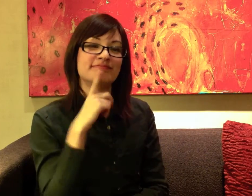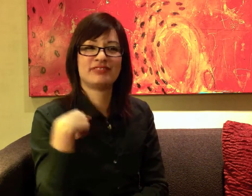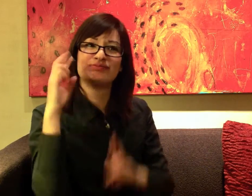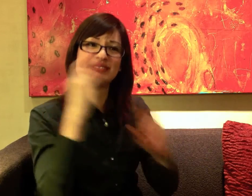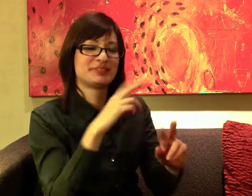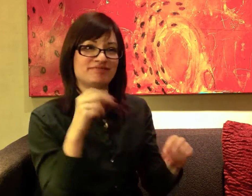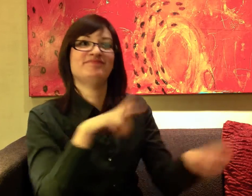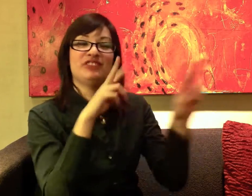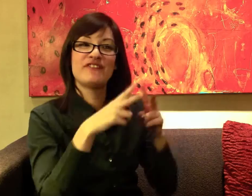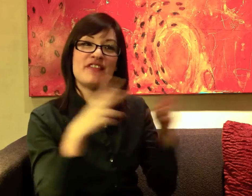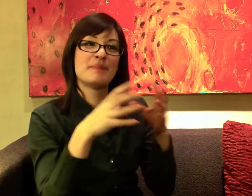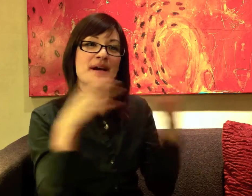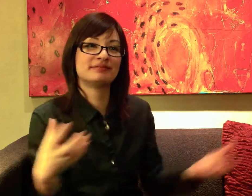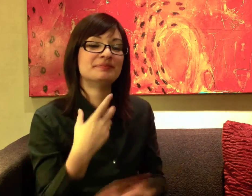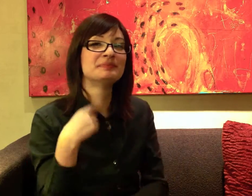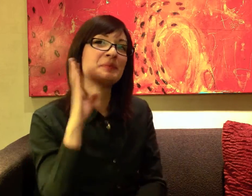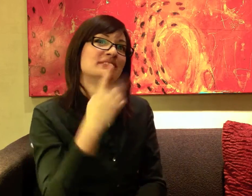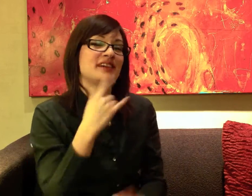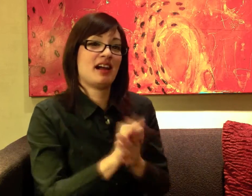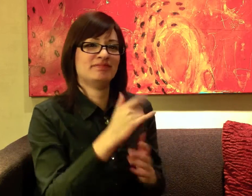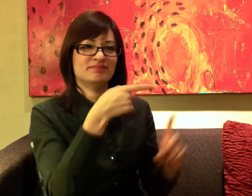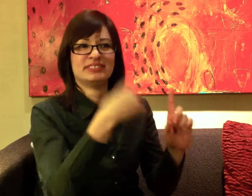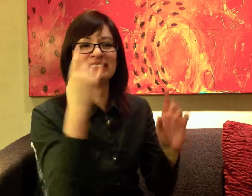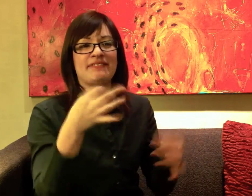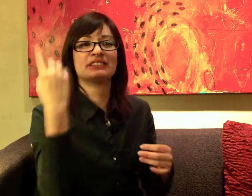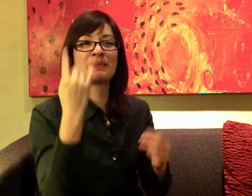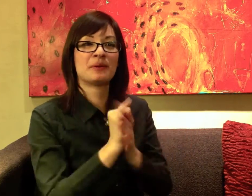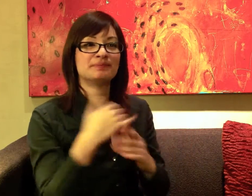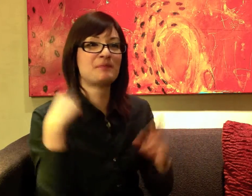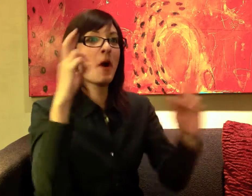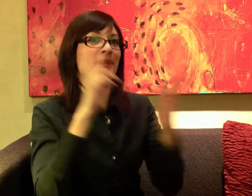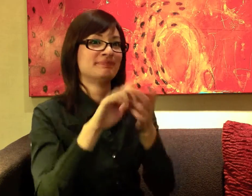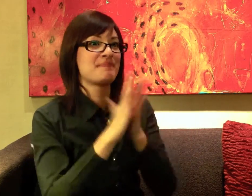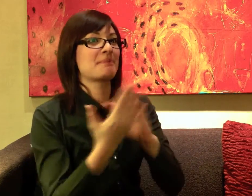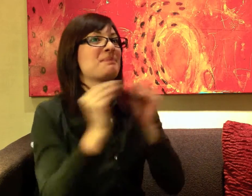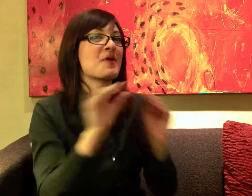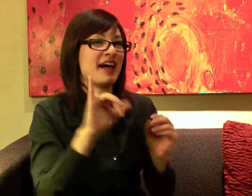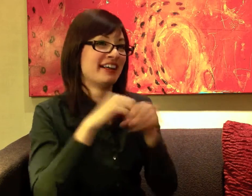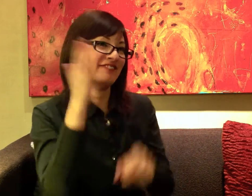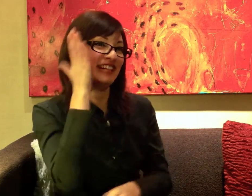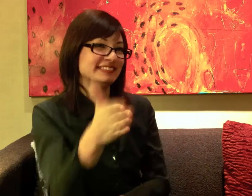I respect and look up to her very much. I will say she is definitely someone I hope to become more like in the future.